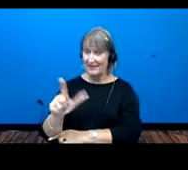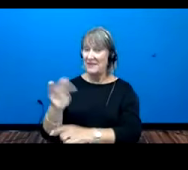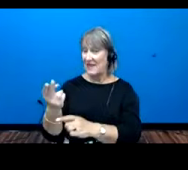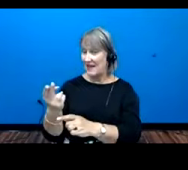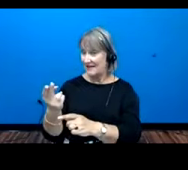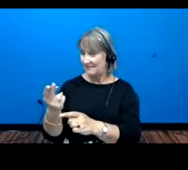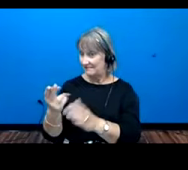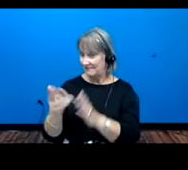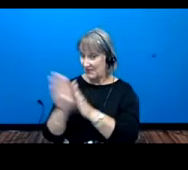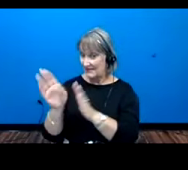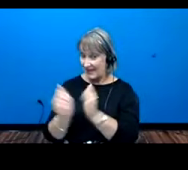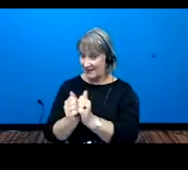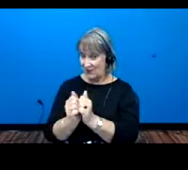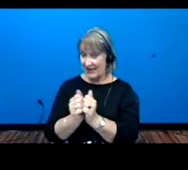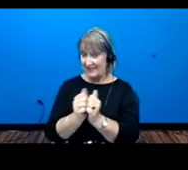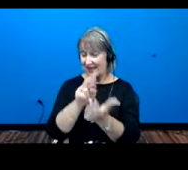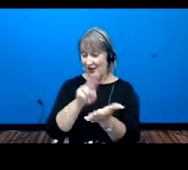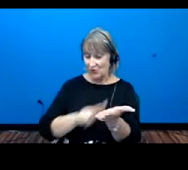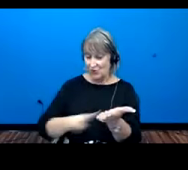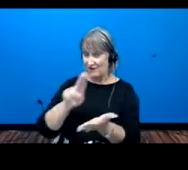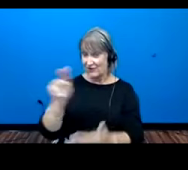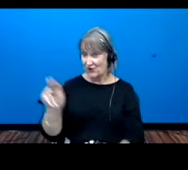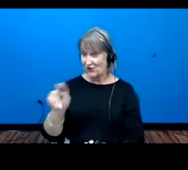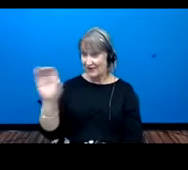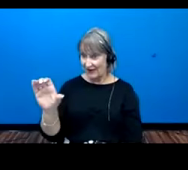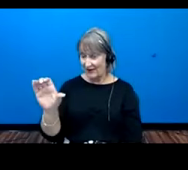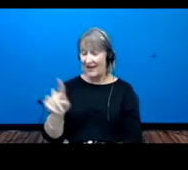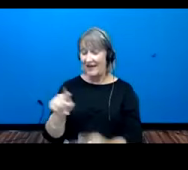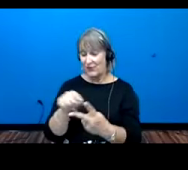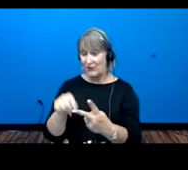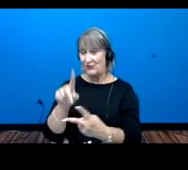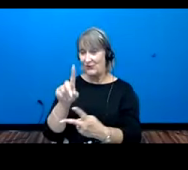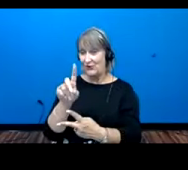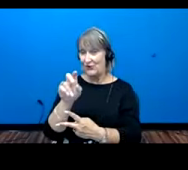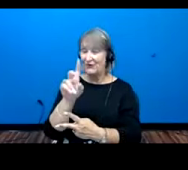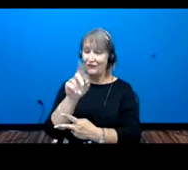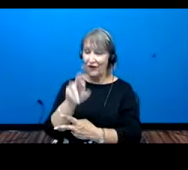with University of North Carolina and Dr. Ericson, Dr. Geist, by the research team,